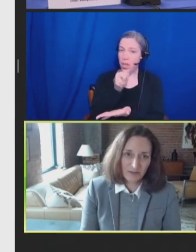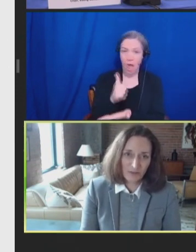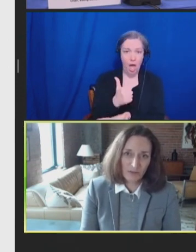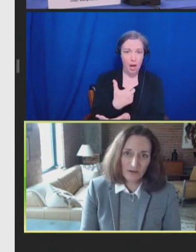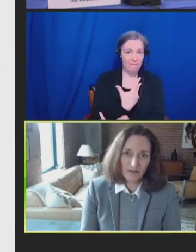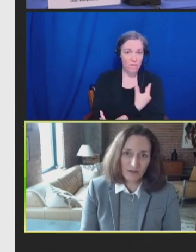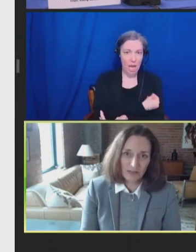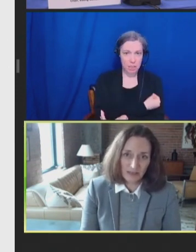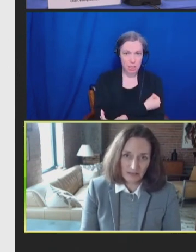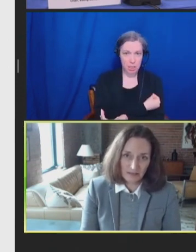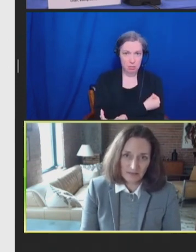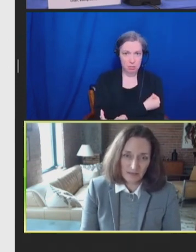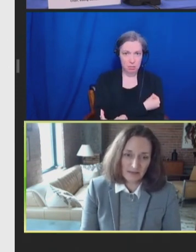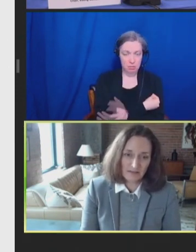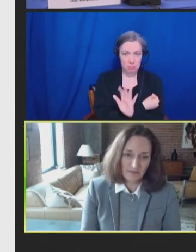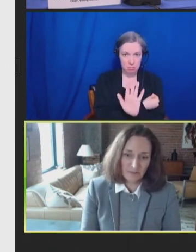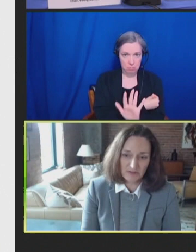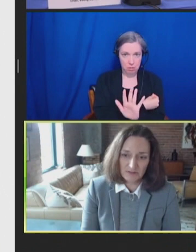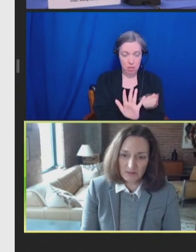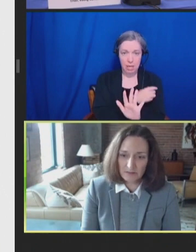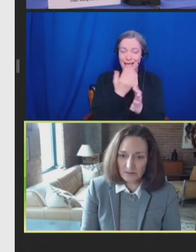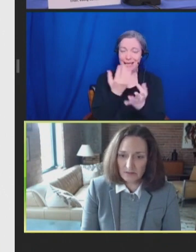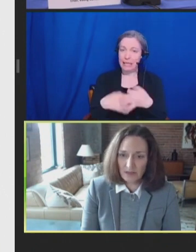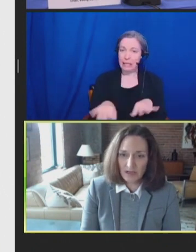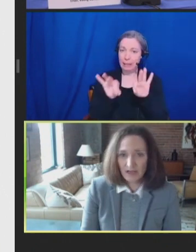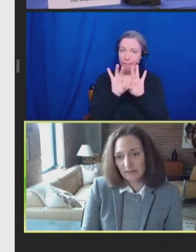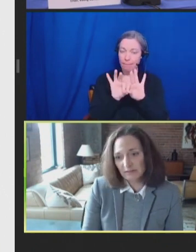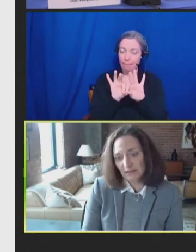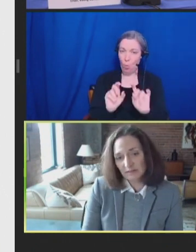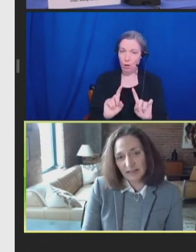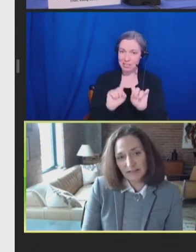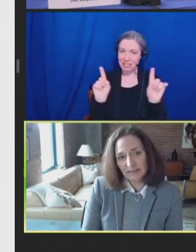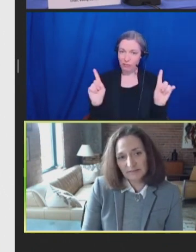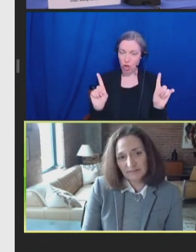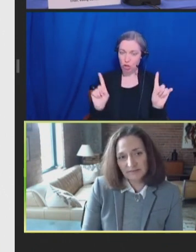contest, even though we're looking at this as a passive immunization. Next slide.